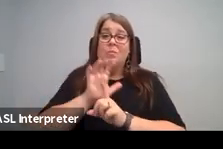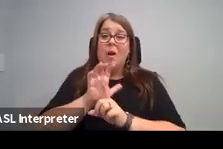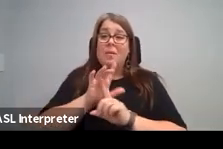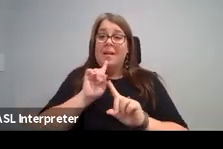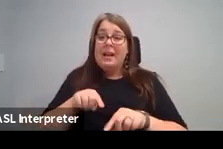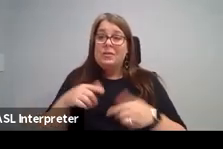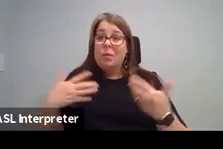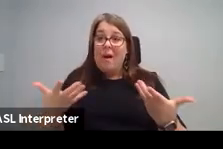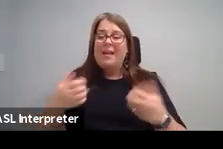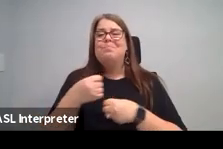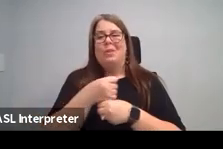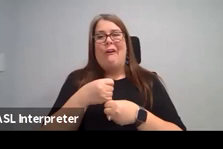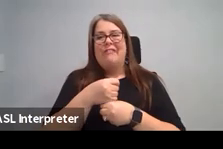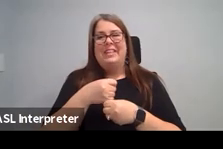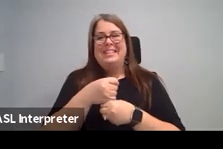Allison Frenzel : And this tool is just an add on, and Google Slides.